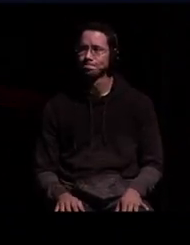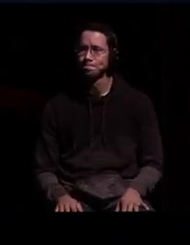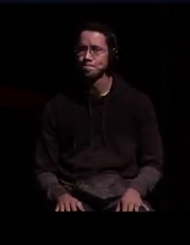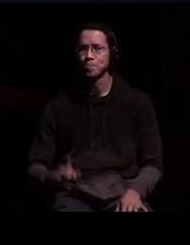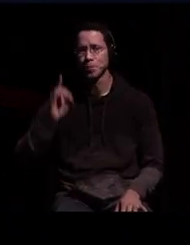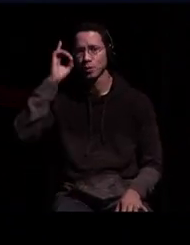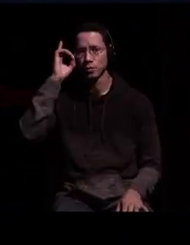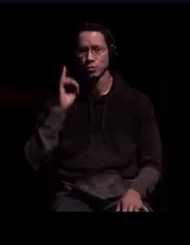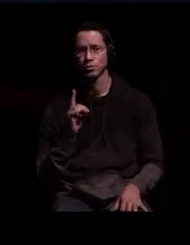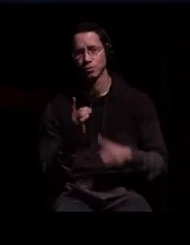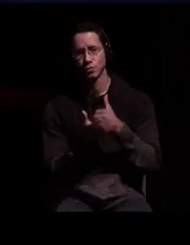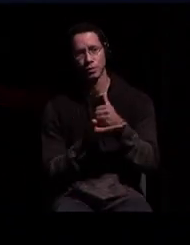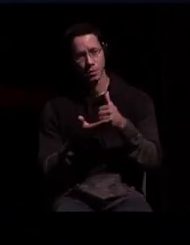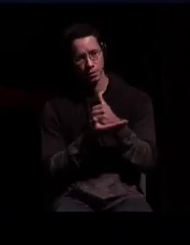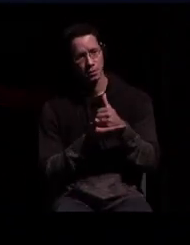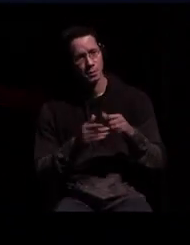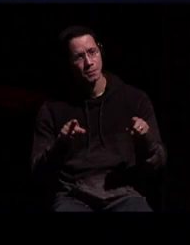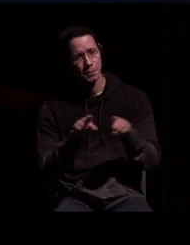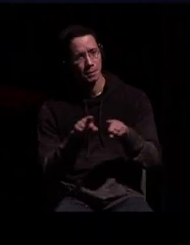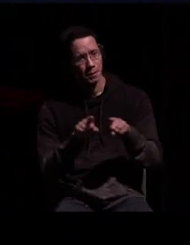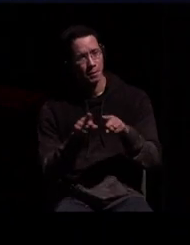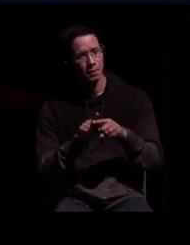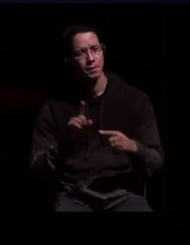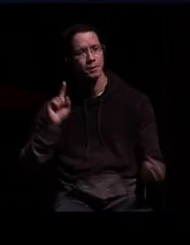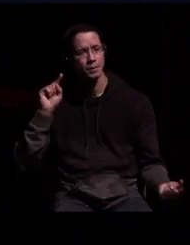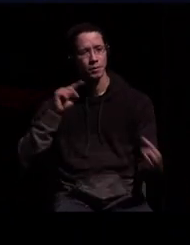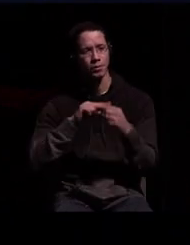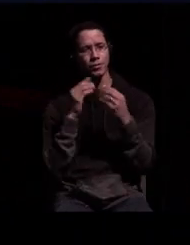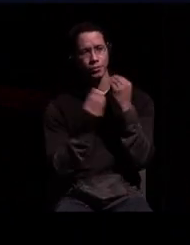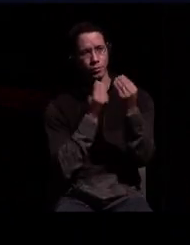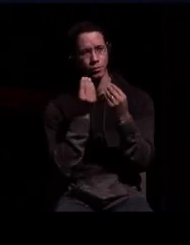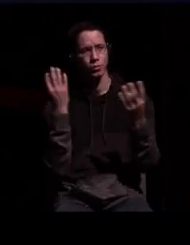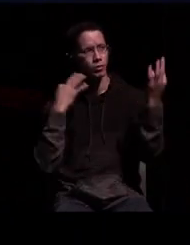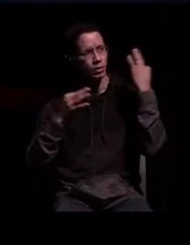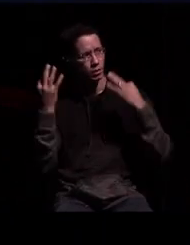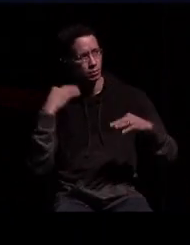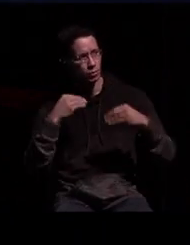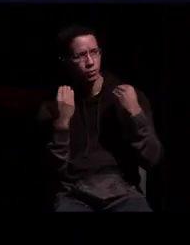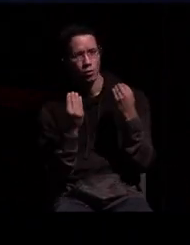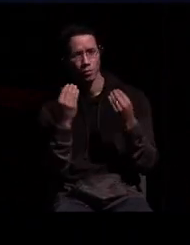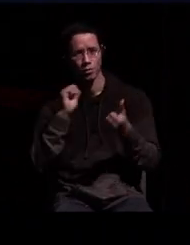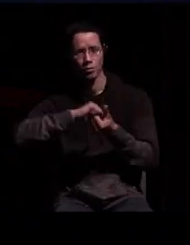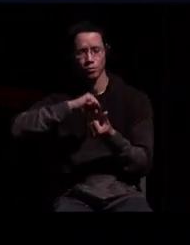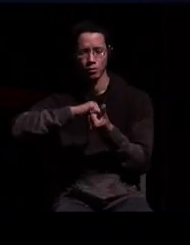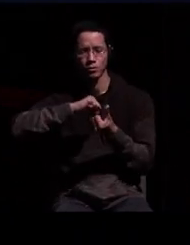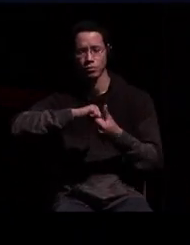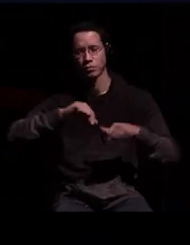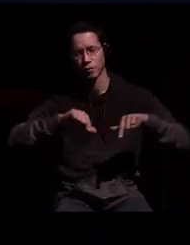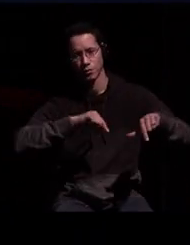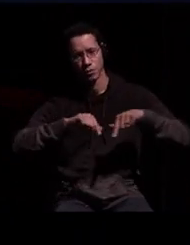but also the way tourism works and the quality of service. One of the big statements